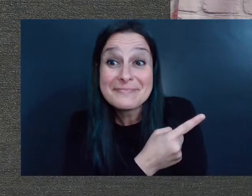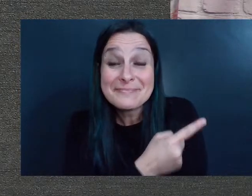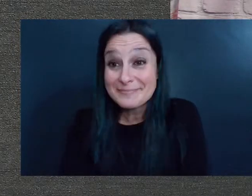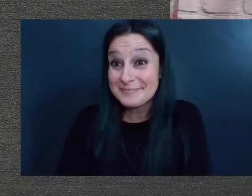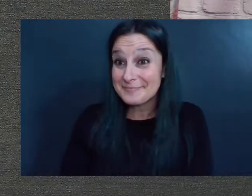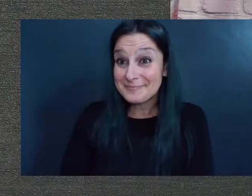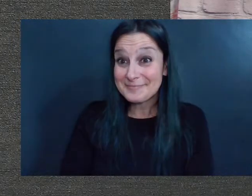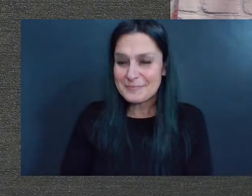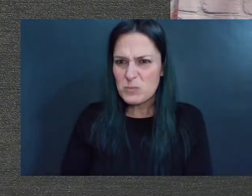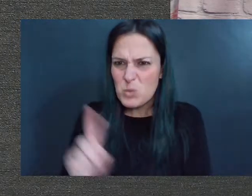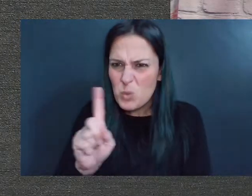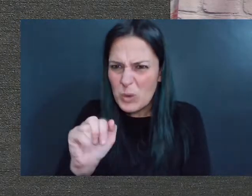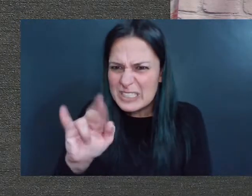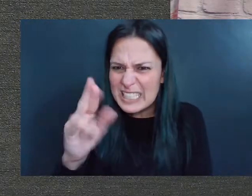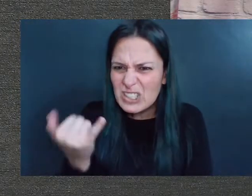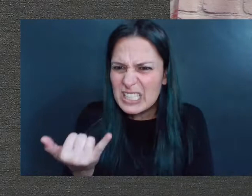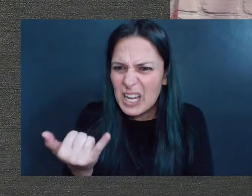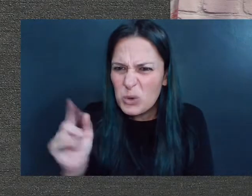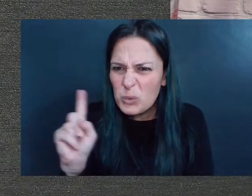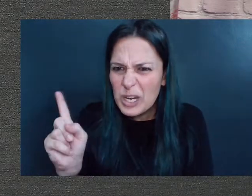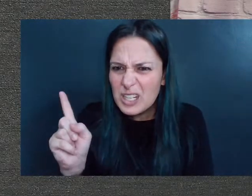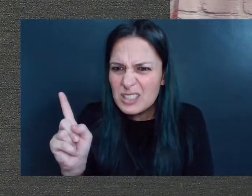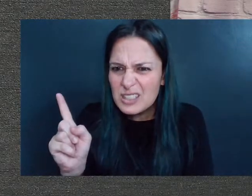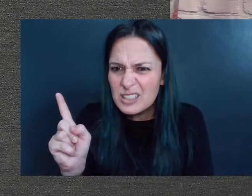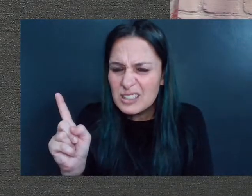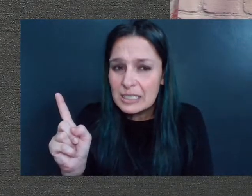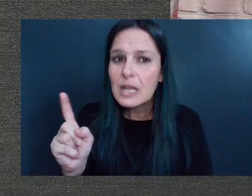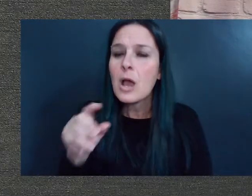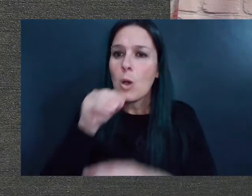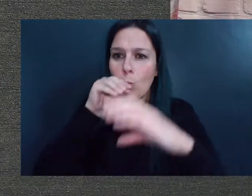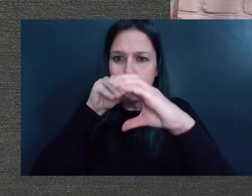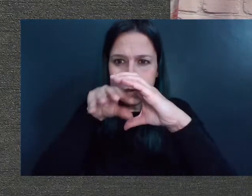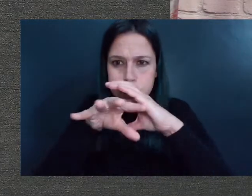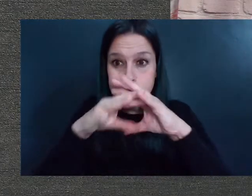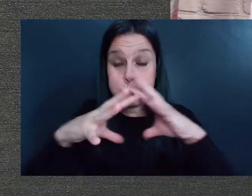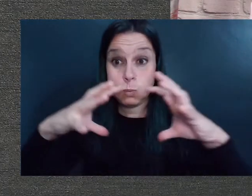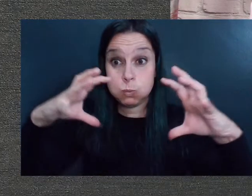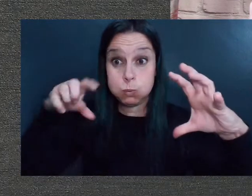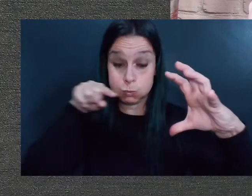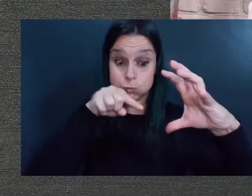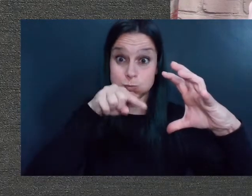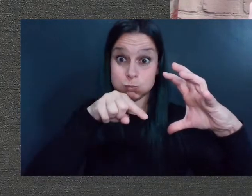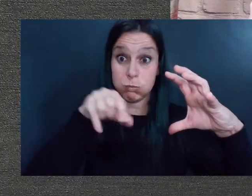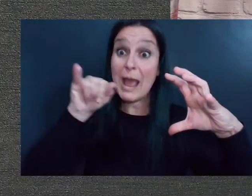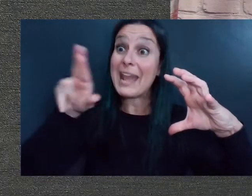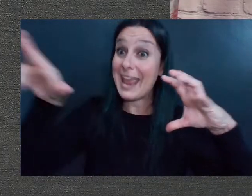Where's the air now? I blew it inside of the balloon. There's also air all around us,